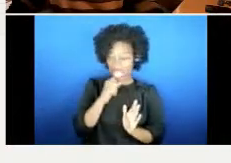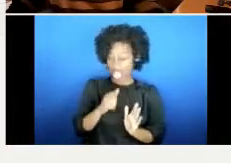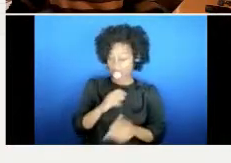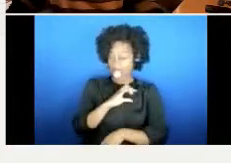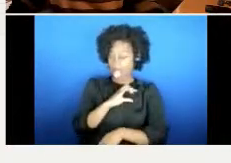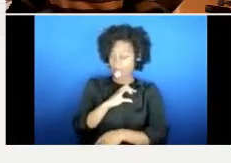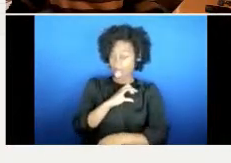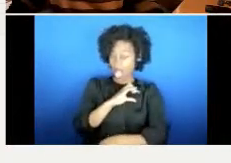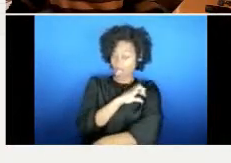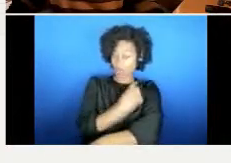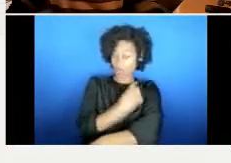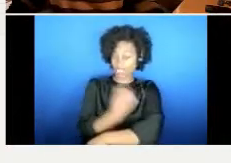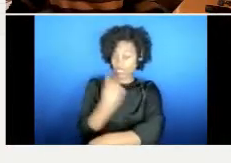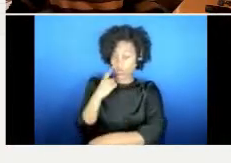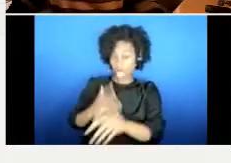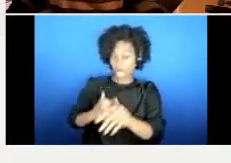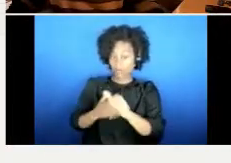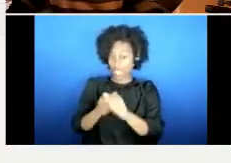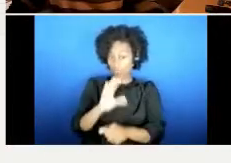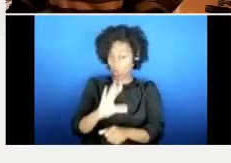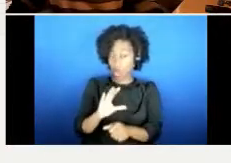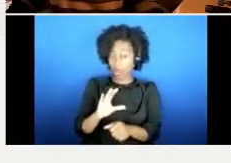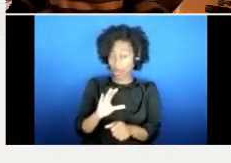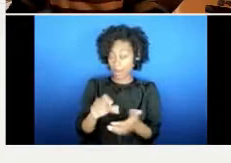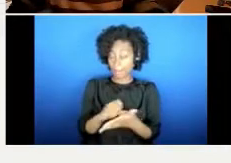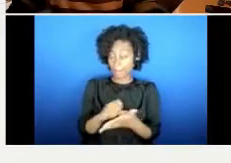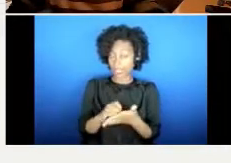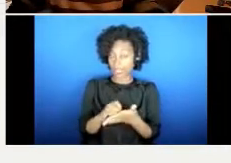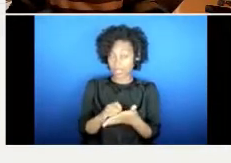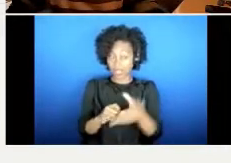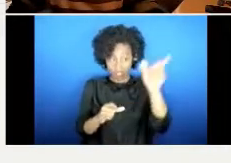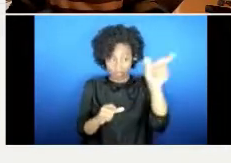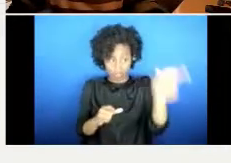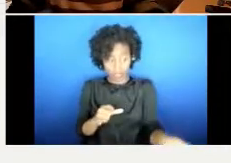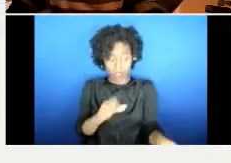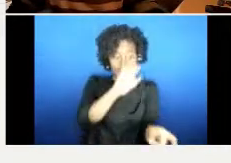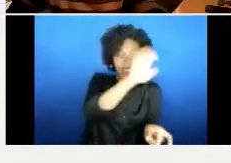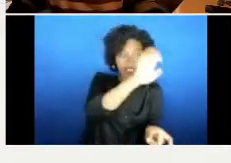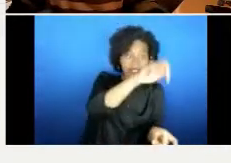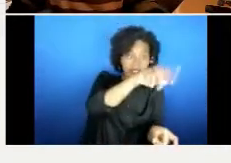3 page that's why I did not see that dark EVOQ bar on the side.